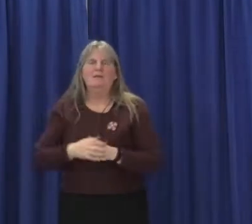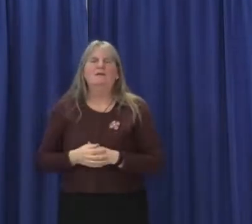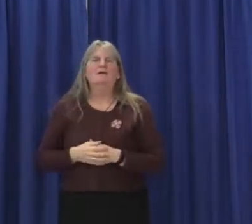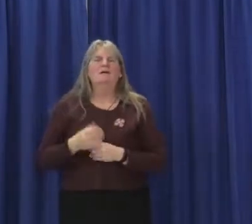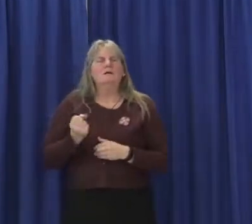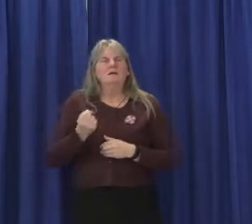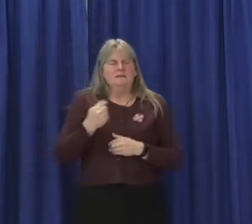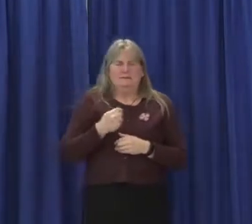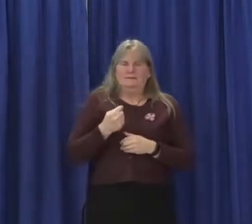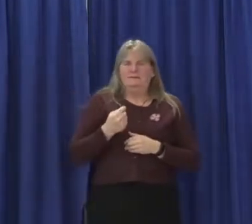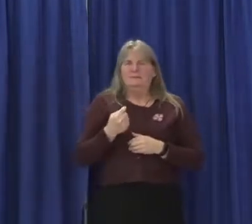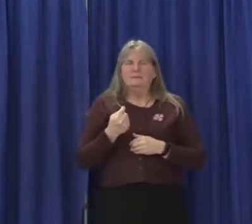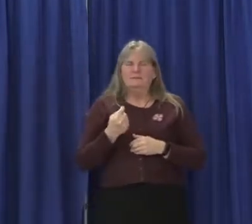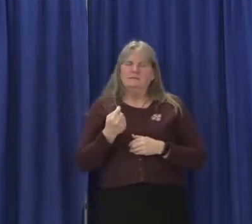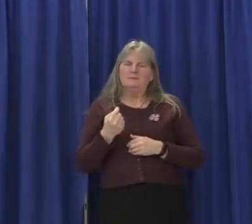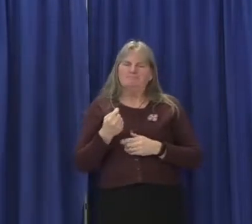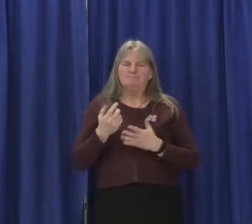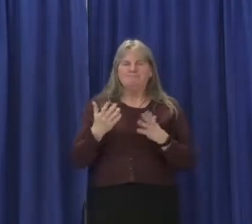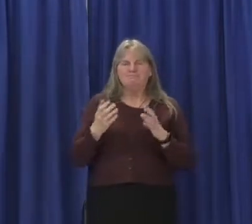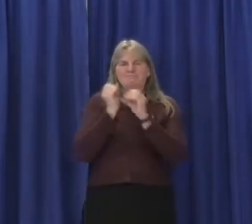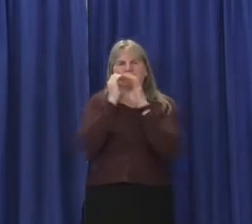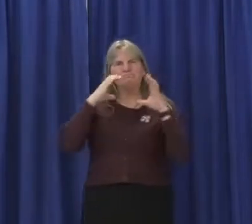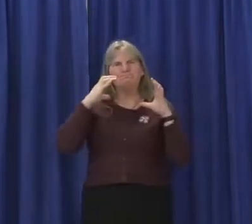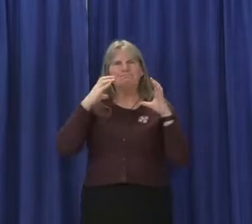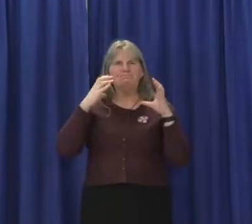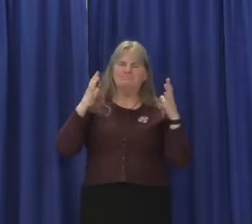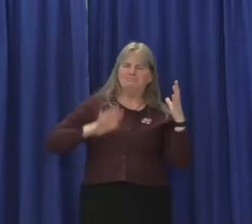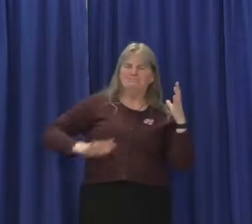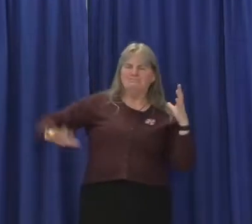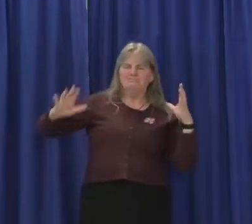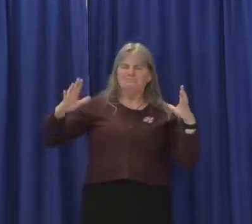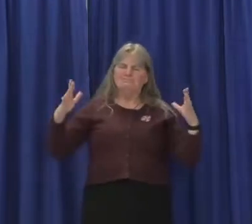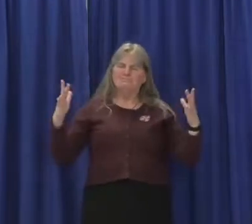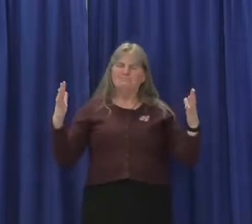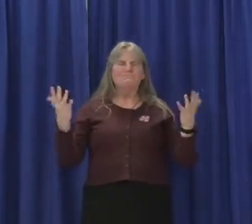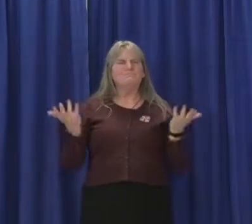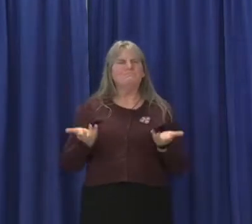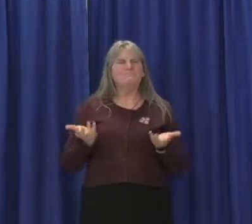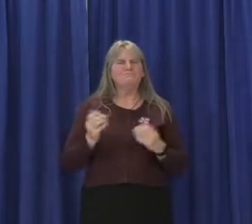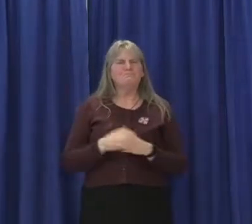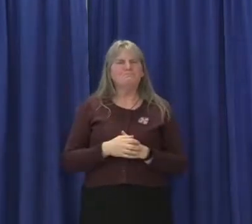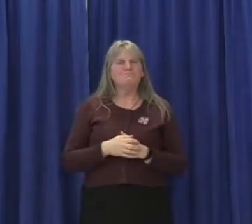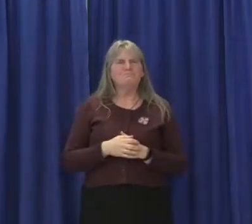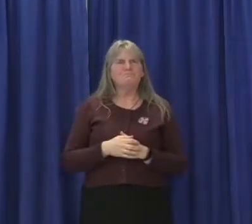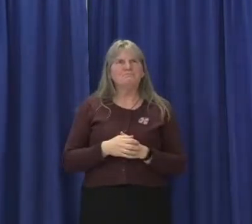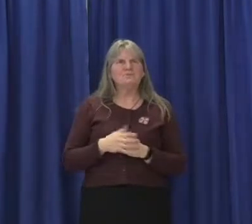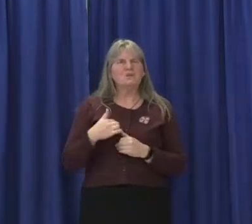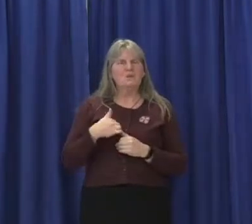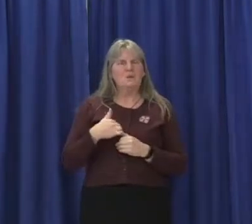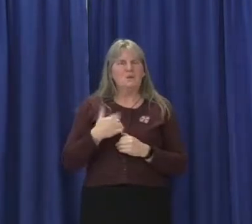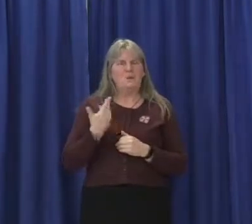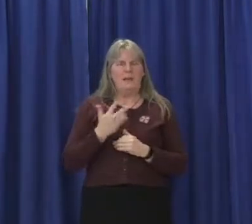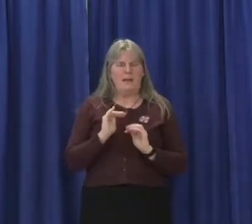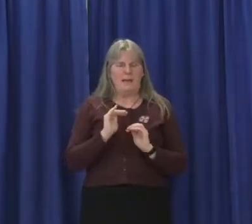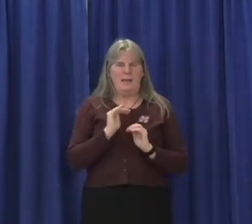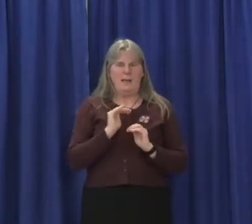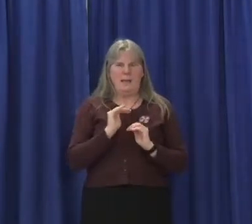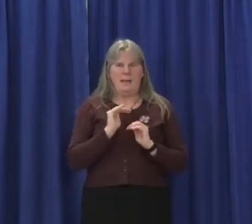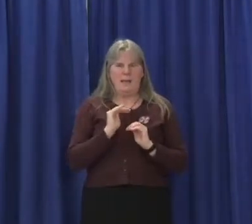an overall-- overall premise of limiting to one other household